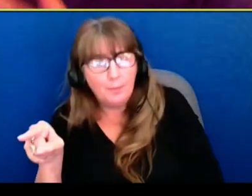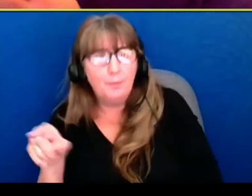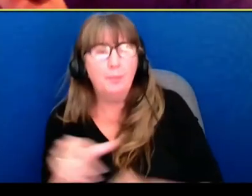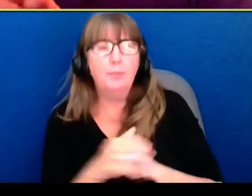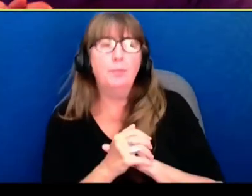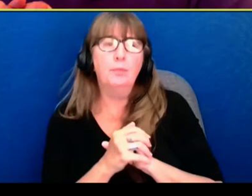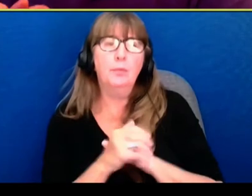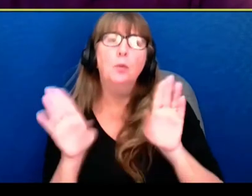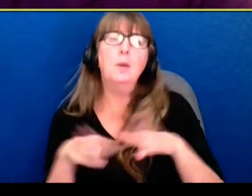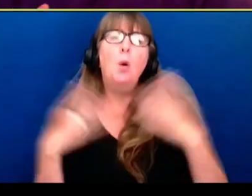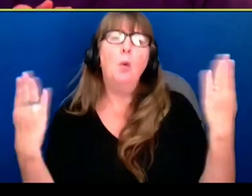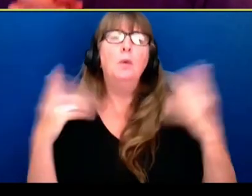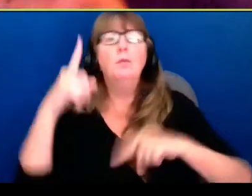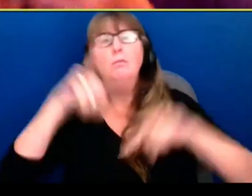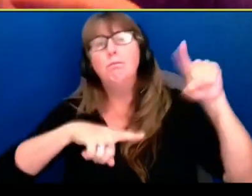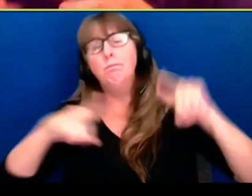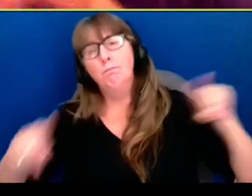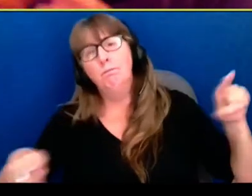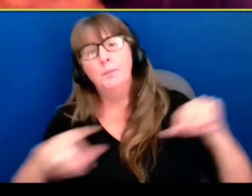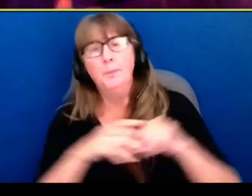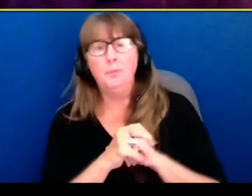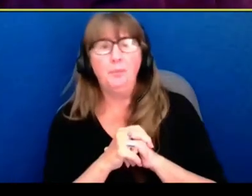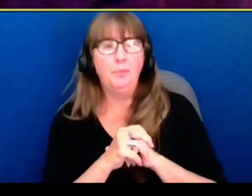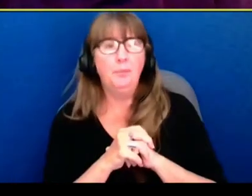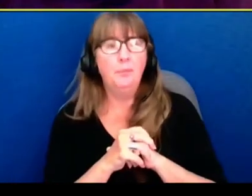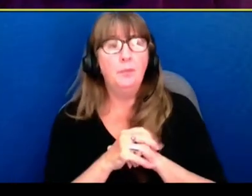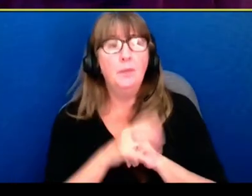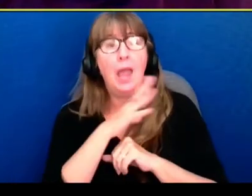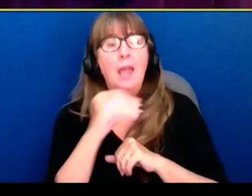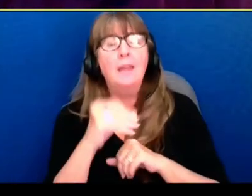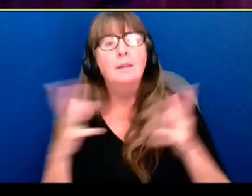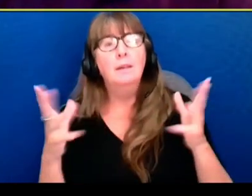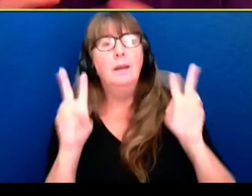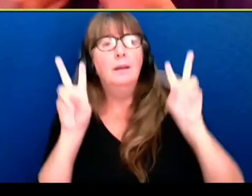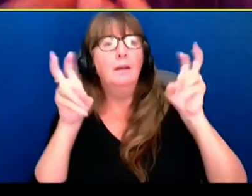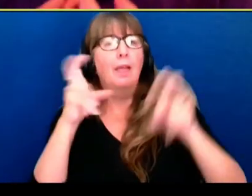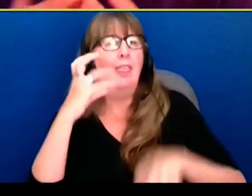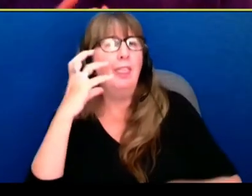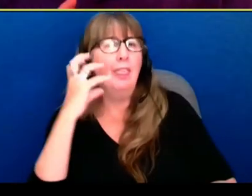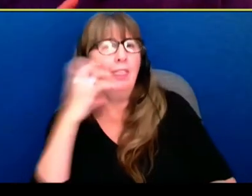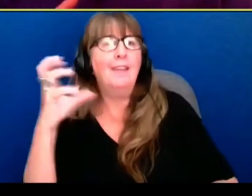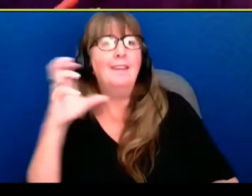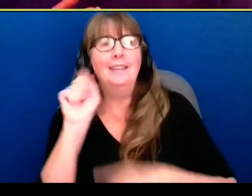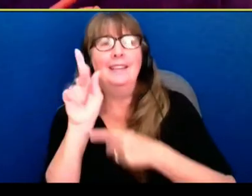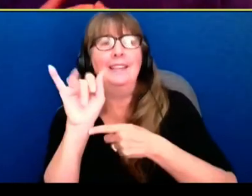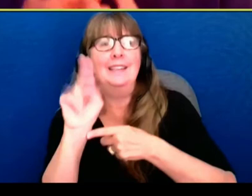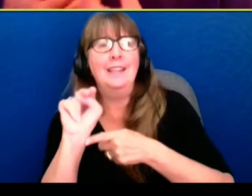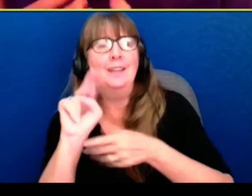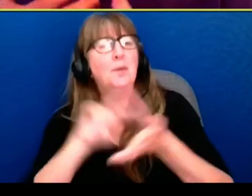Be open to those alternatives. And classic, have a thick skin. And what I mean by this.